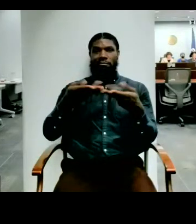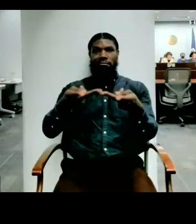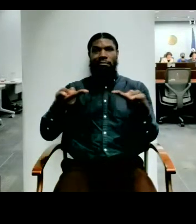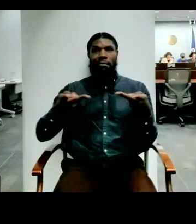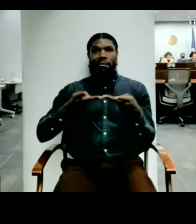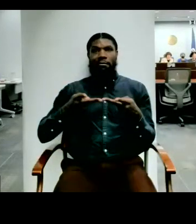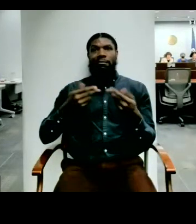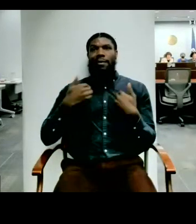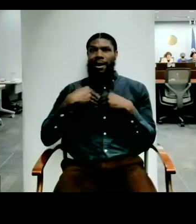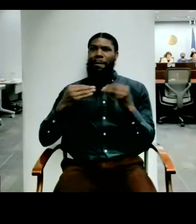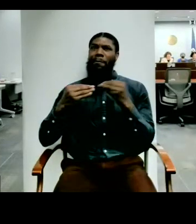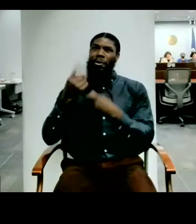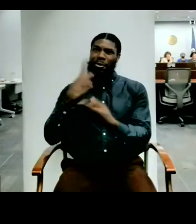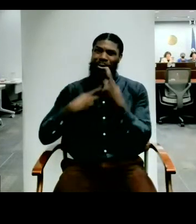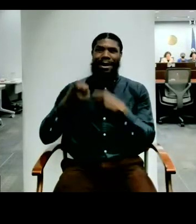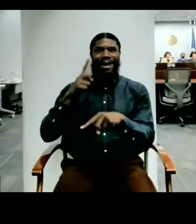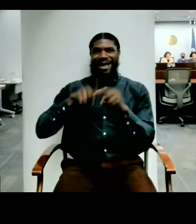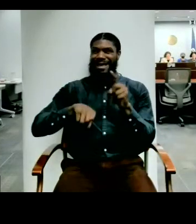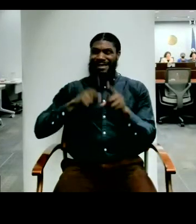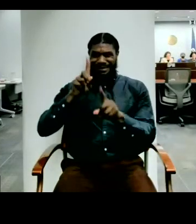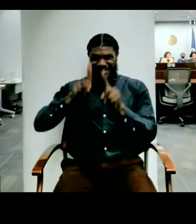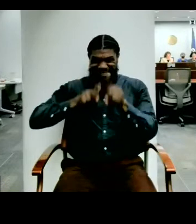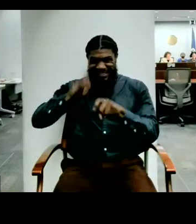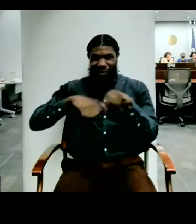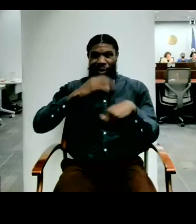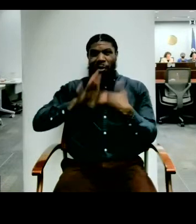be able to get to today, but let me start with one for Mrs. Martin.